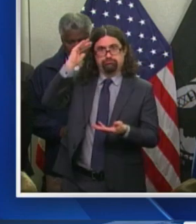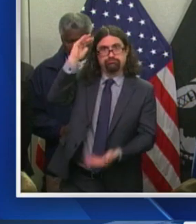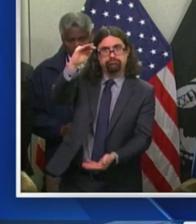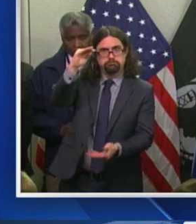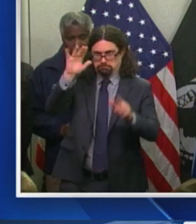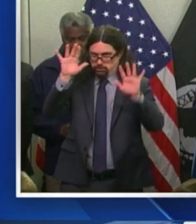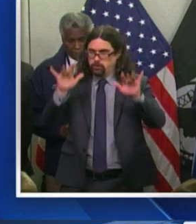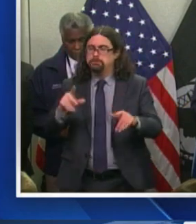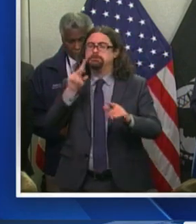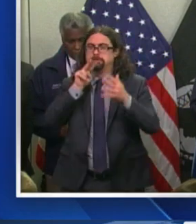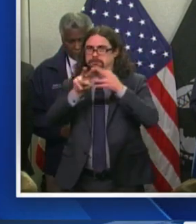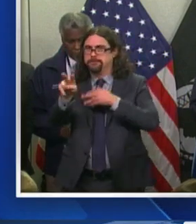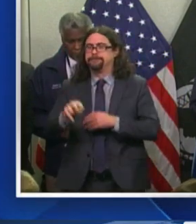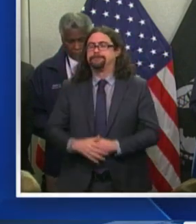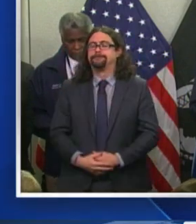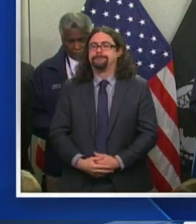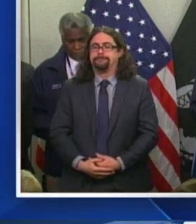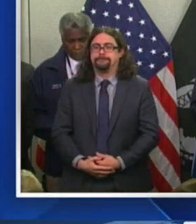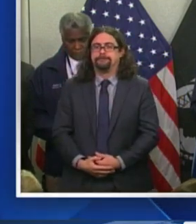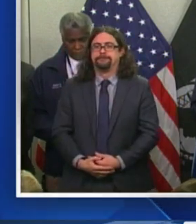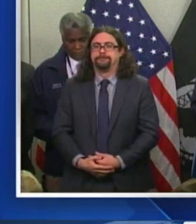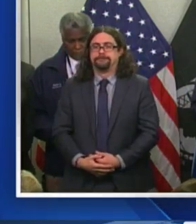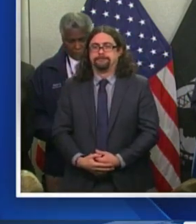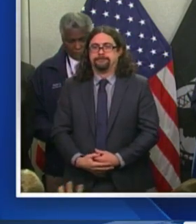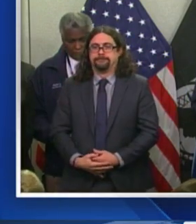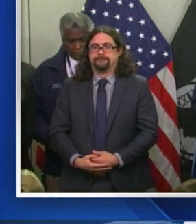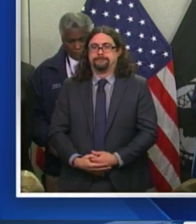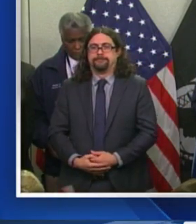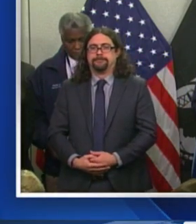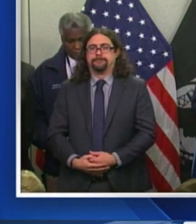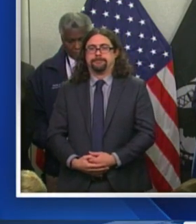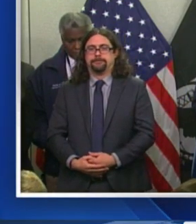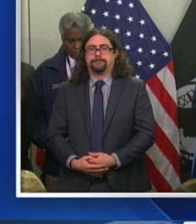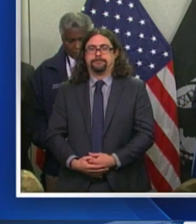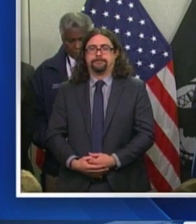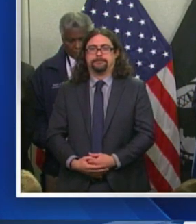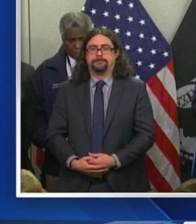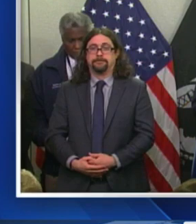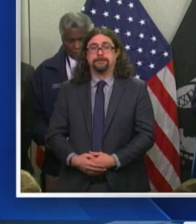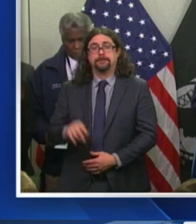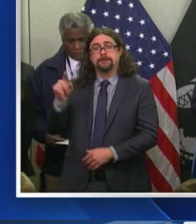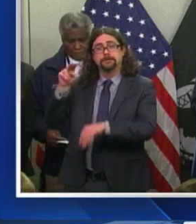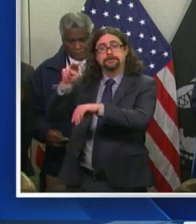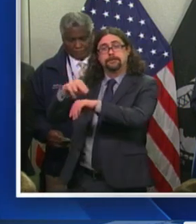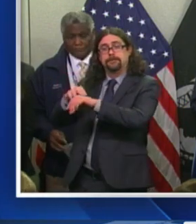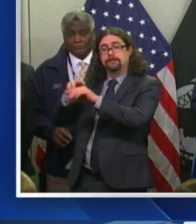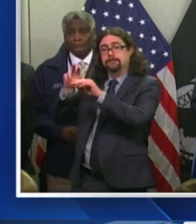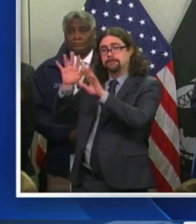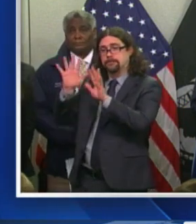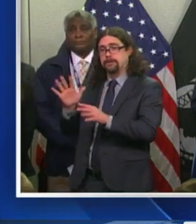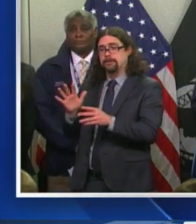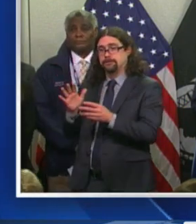TO 18 INCHES IN NEW YORK CITY. IN ADDITION TO THE BLIZZARD WATCH, THE NATIONAL WEATHER SERVICE HAS ISSUED A COASTAL